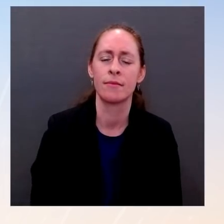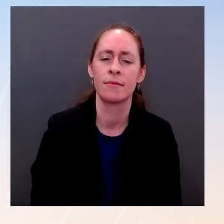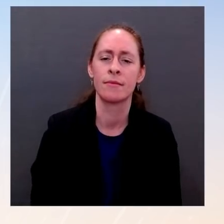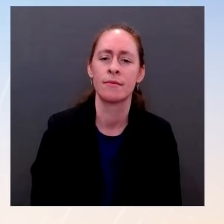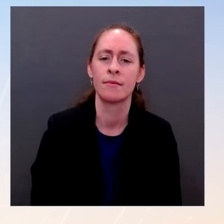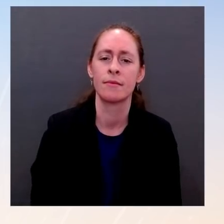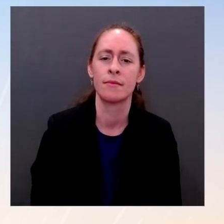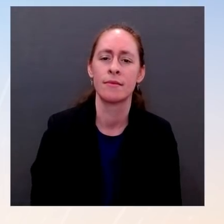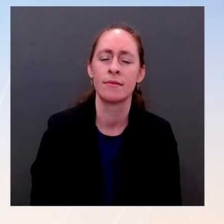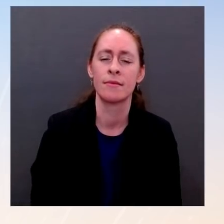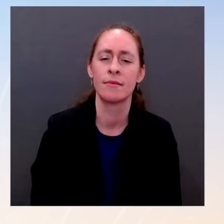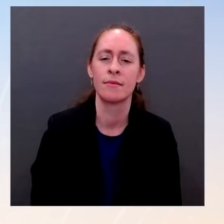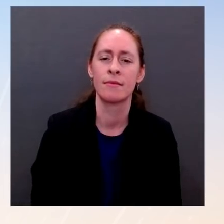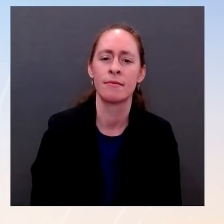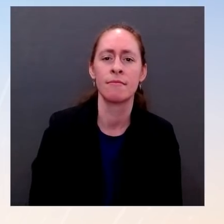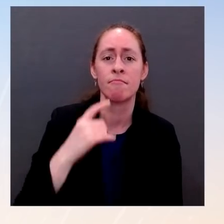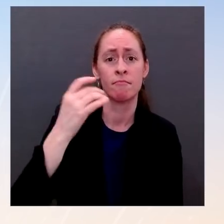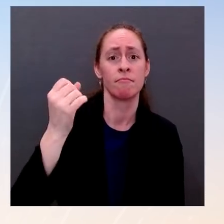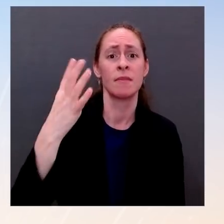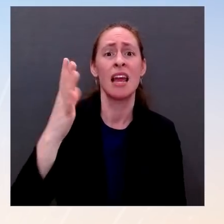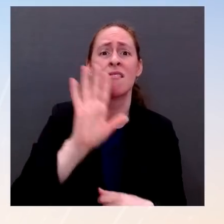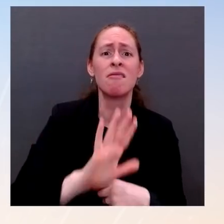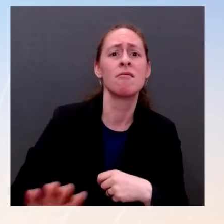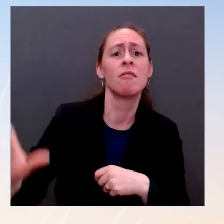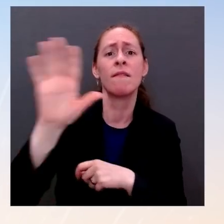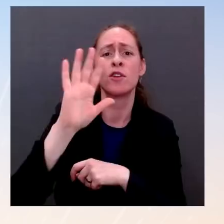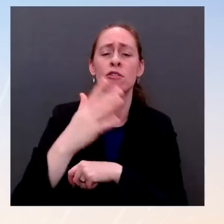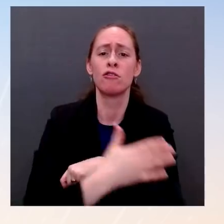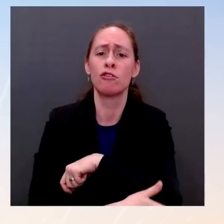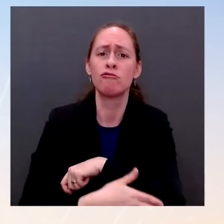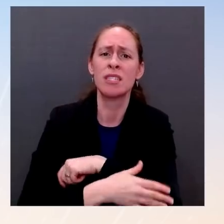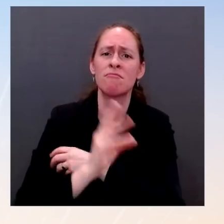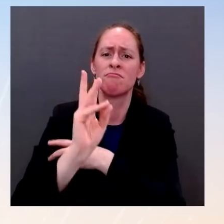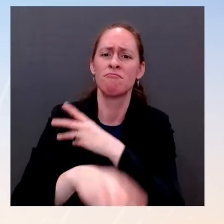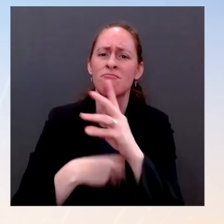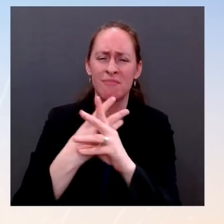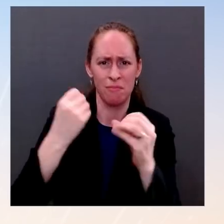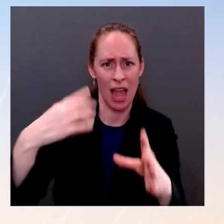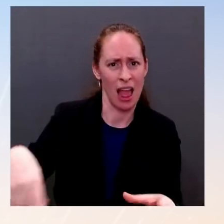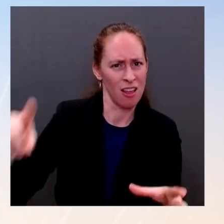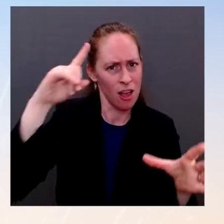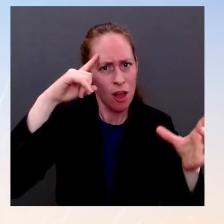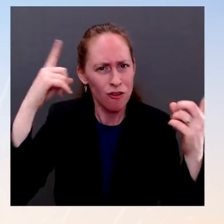that will be crippling to the Russian economy. And we have done that in a way where we have stood up